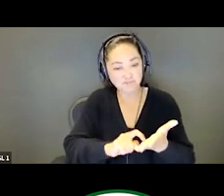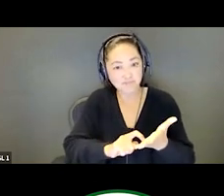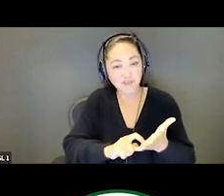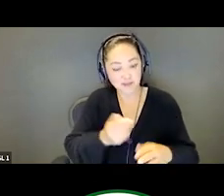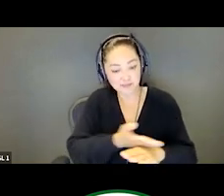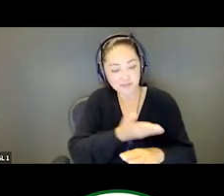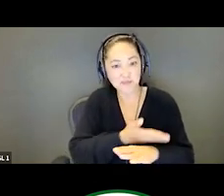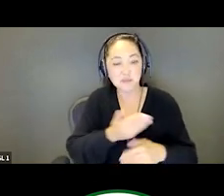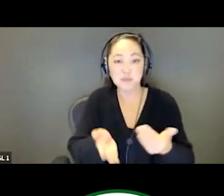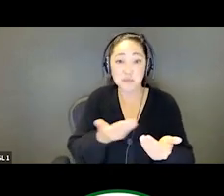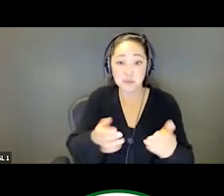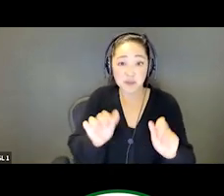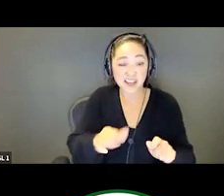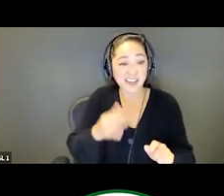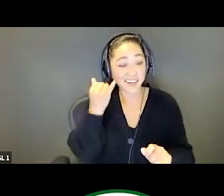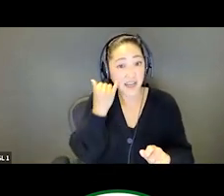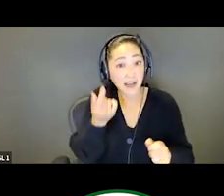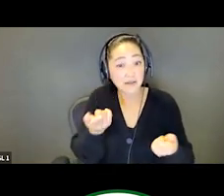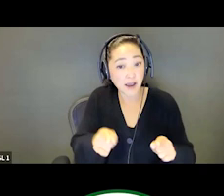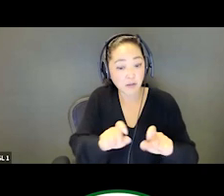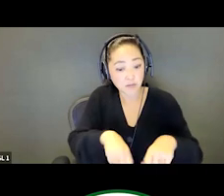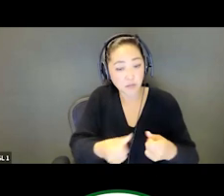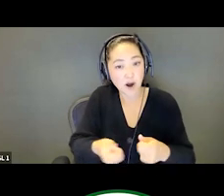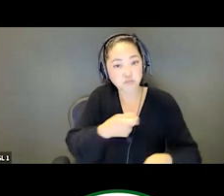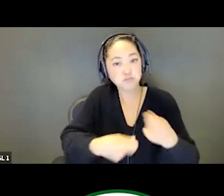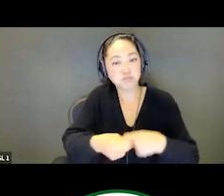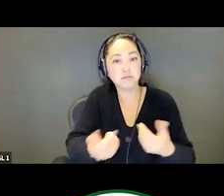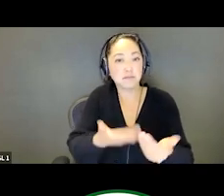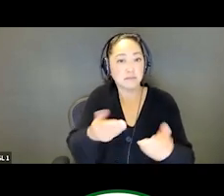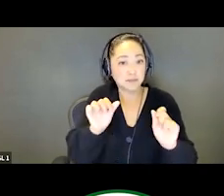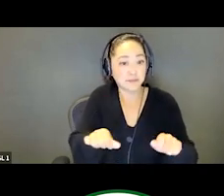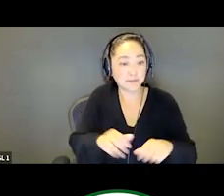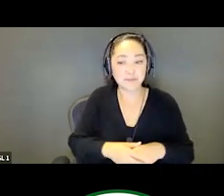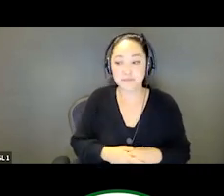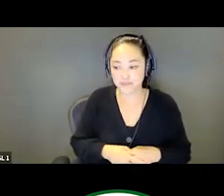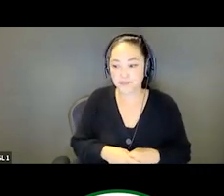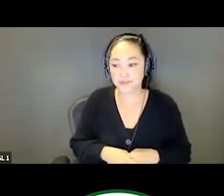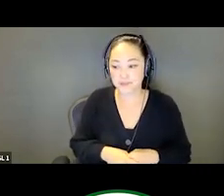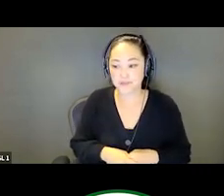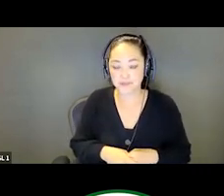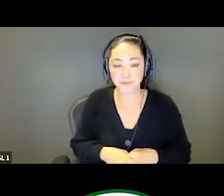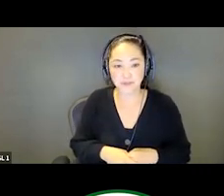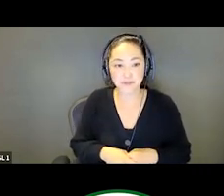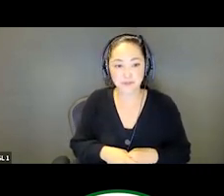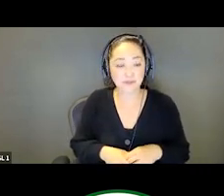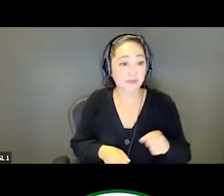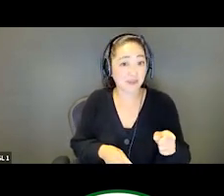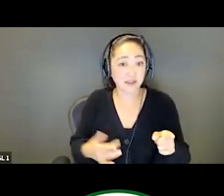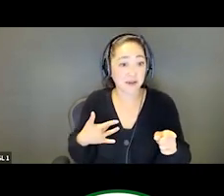and it's also a very reliable part as they're mostly used in the worst condition in the